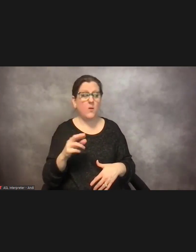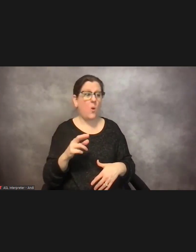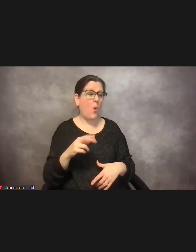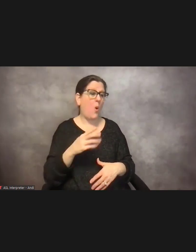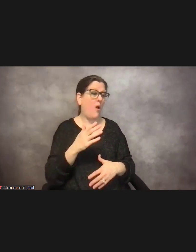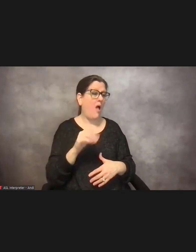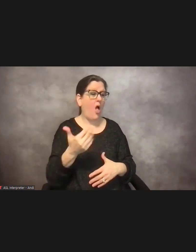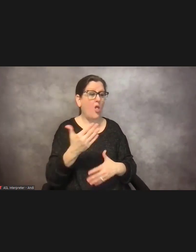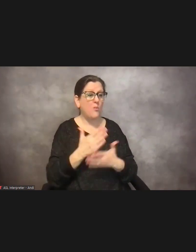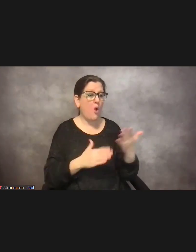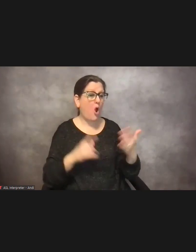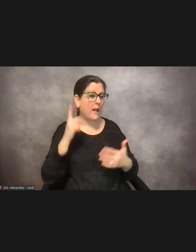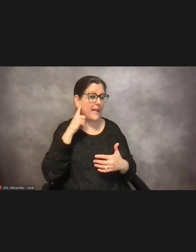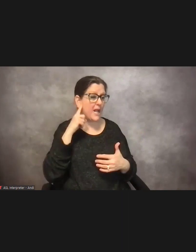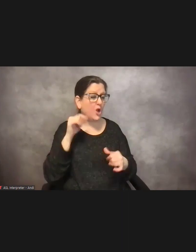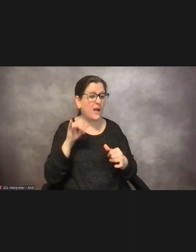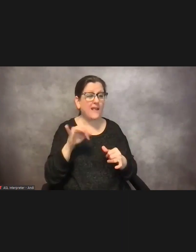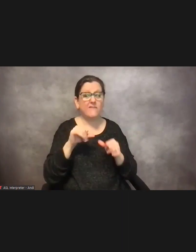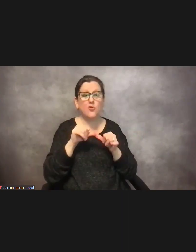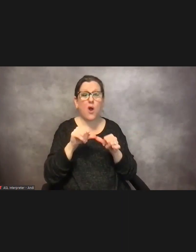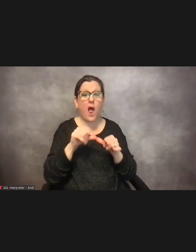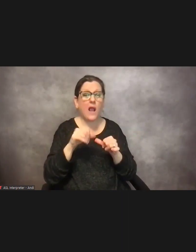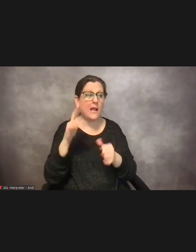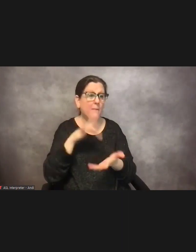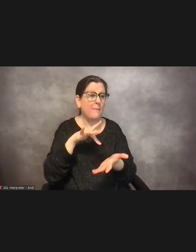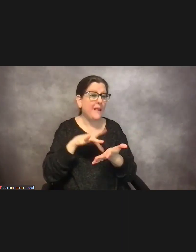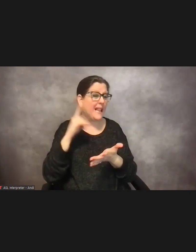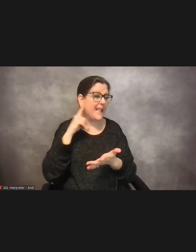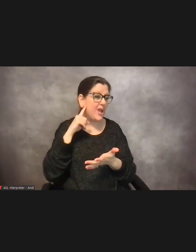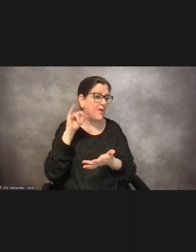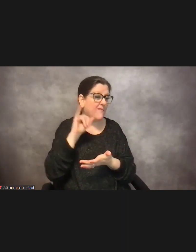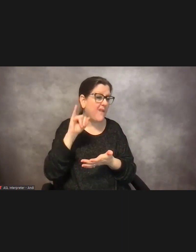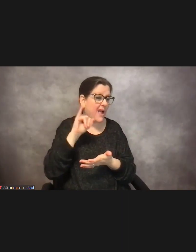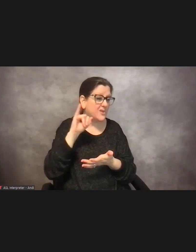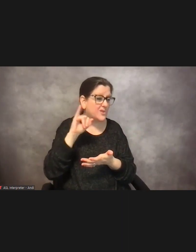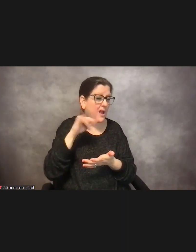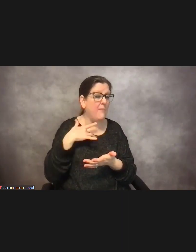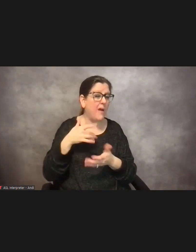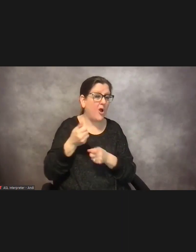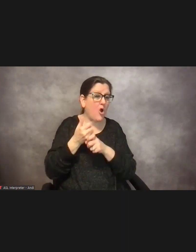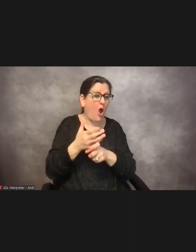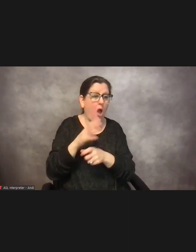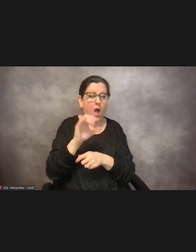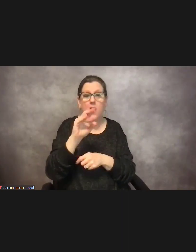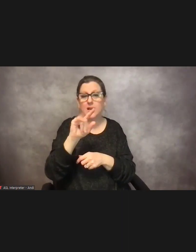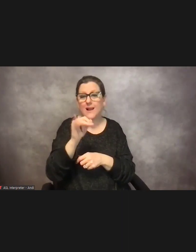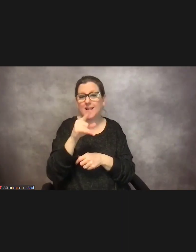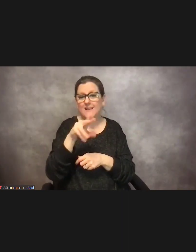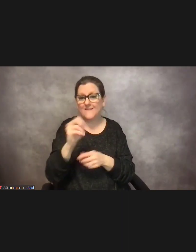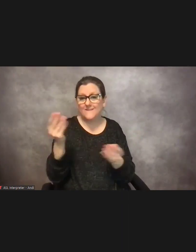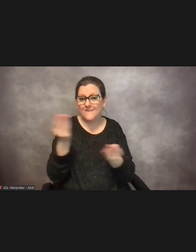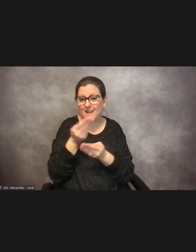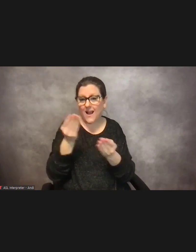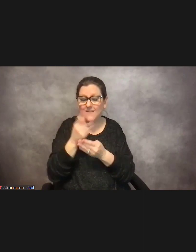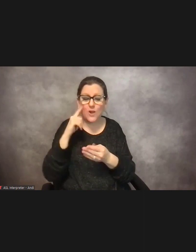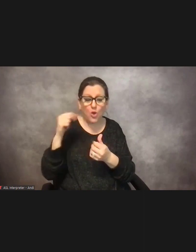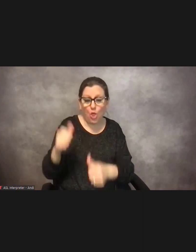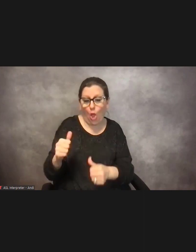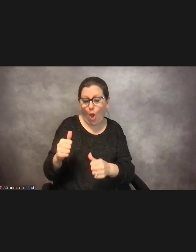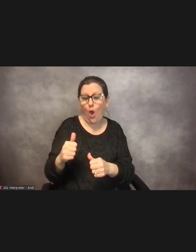have a different part of the ear, with chronic middle ear infections that causes what we would call a conductive hear hearing loss or a